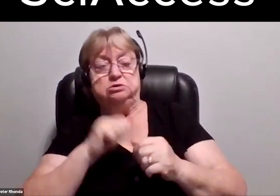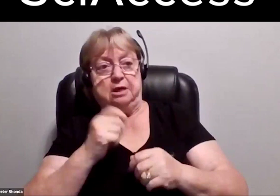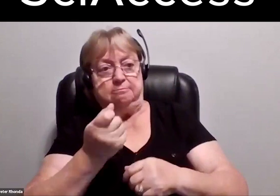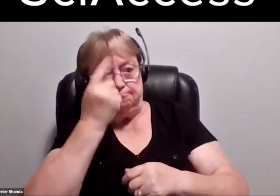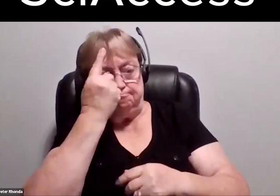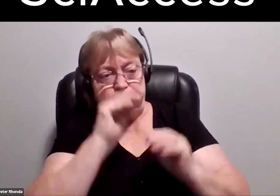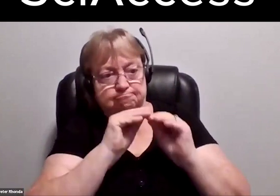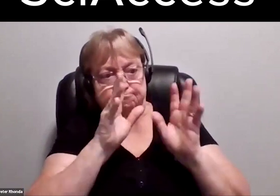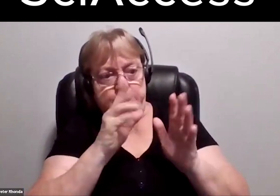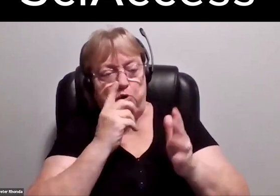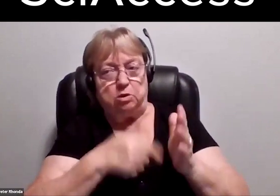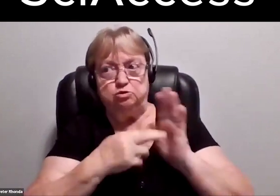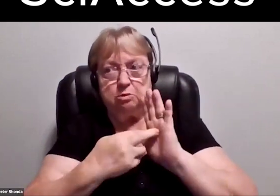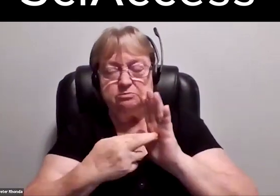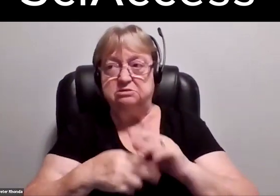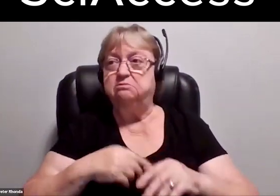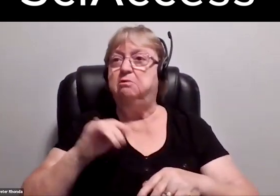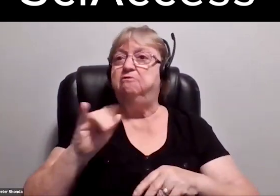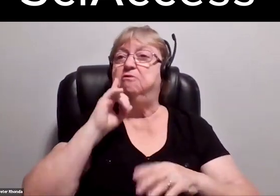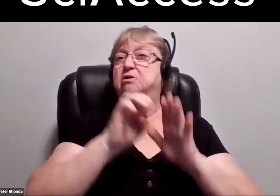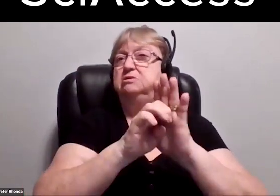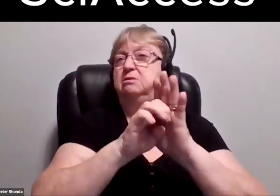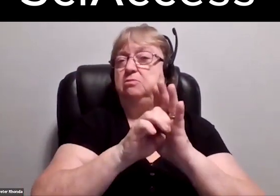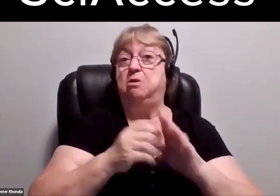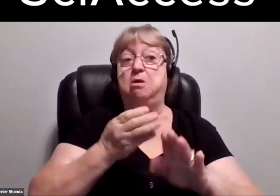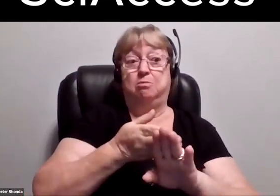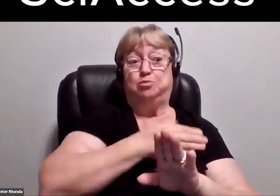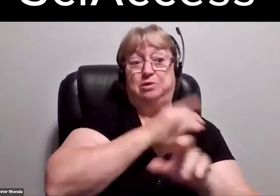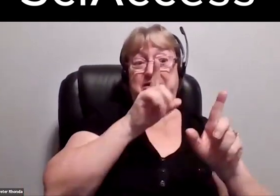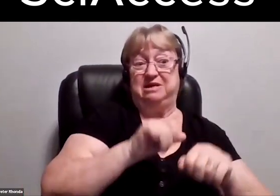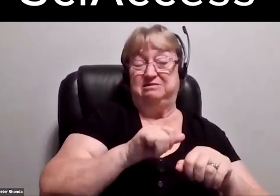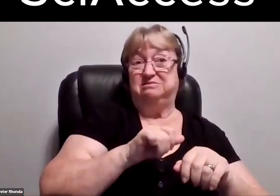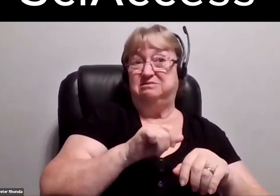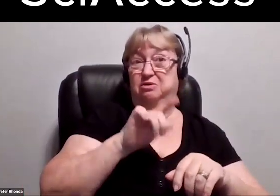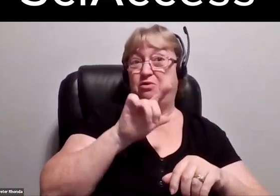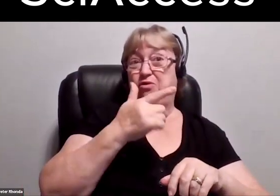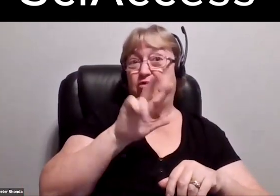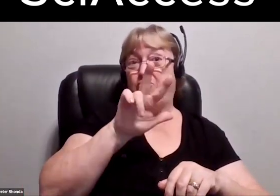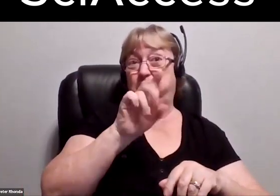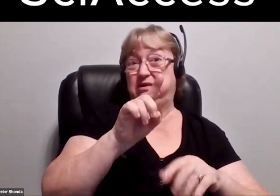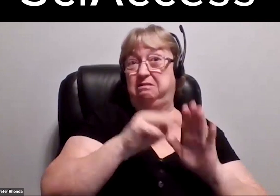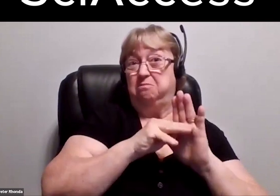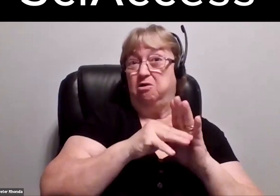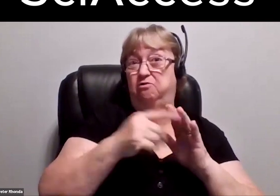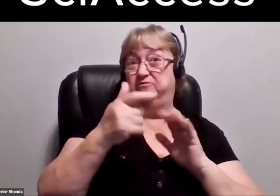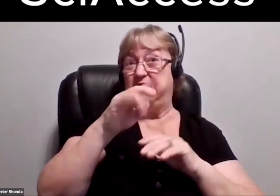For example, students thinking in the pre-test interviews that a 3D printed model of a galaxy was a tree or the ocean,